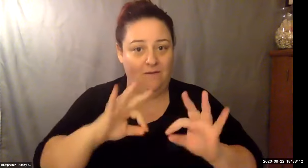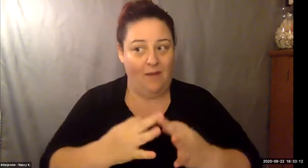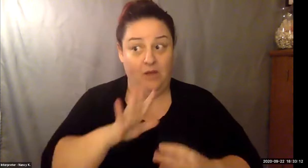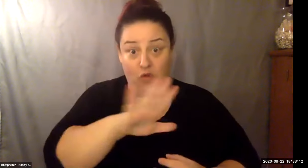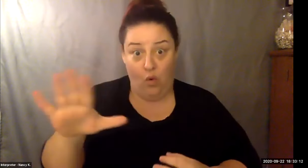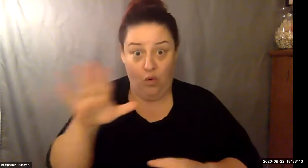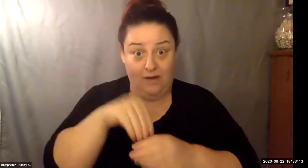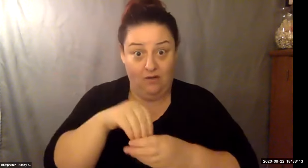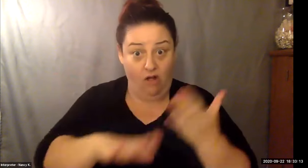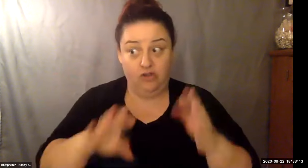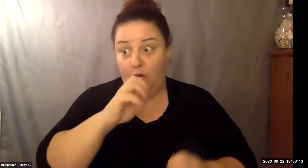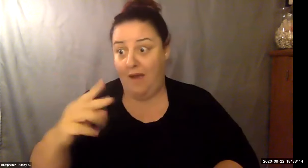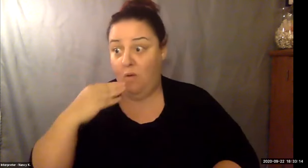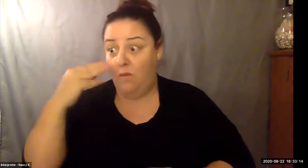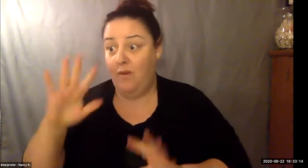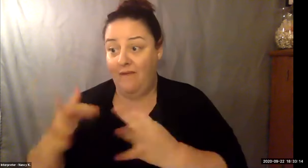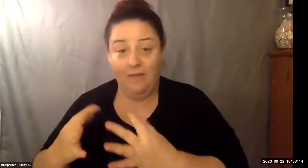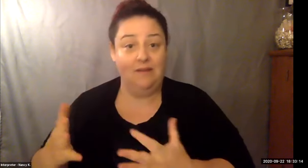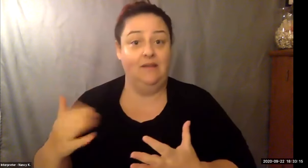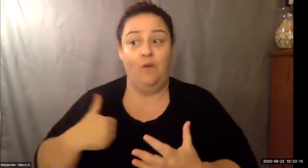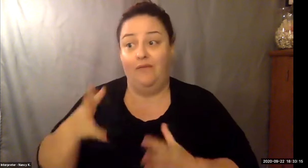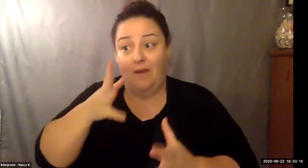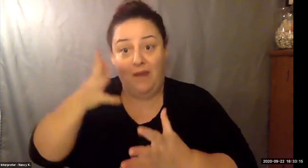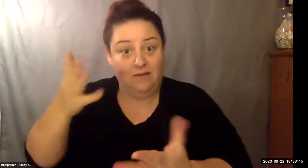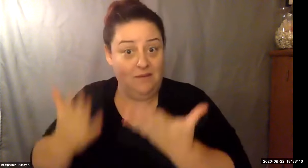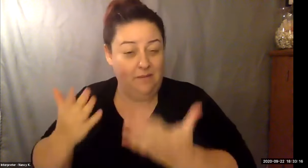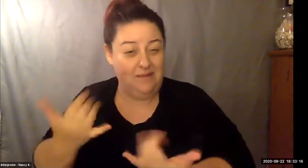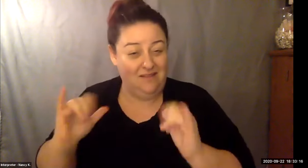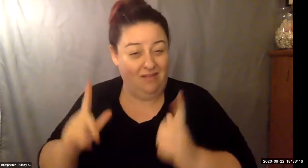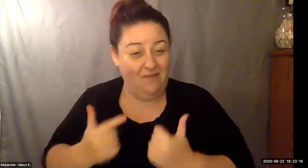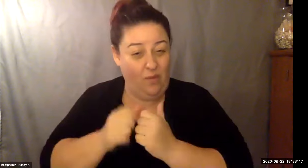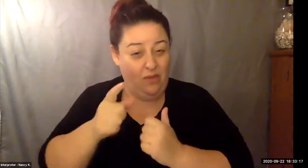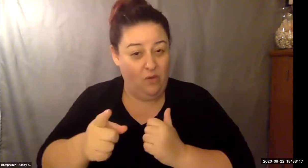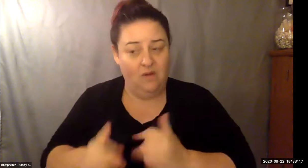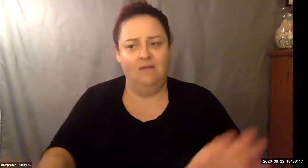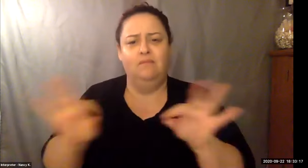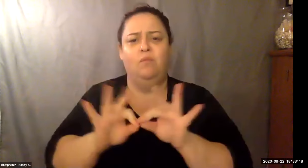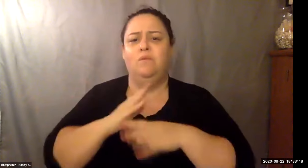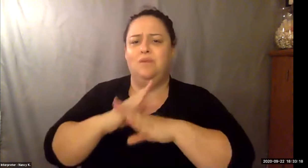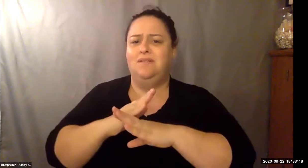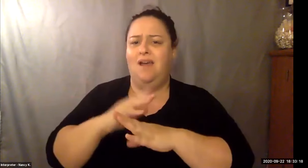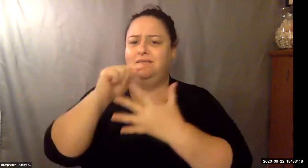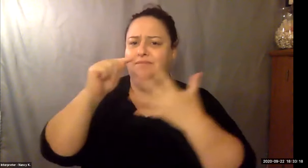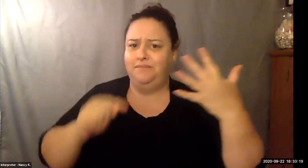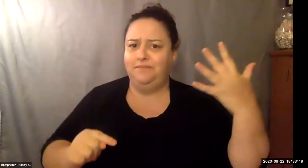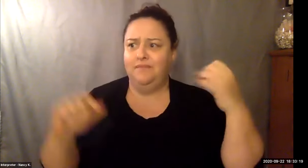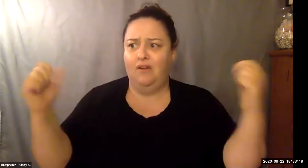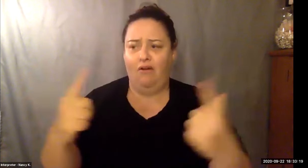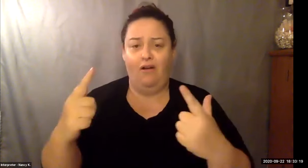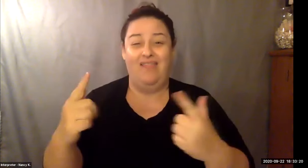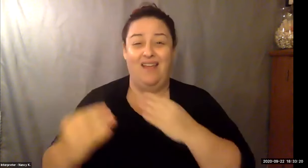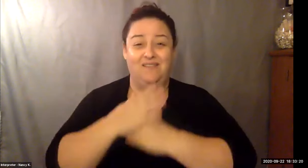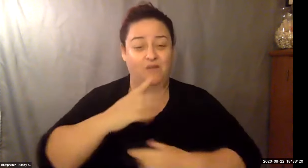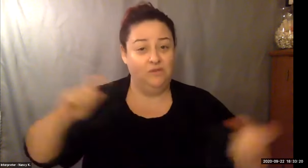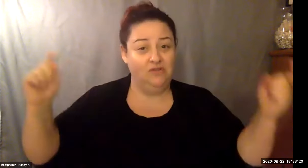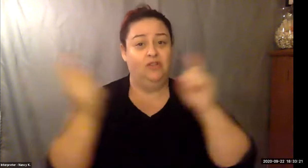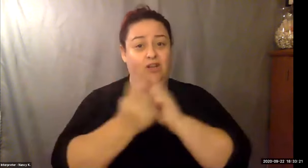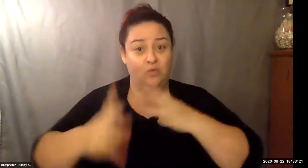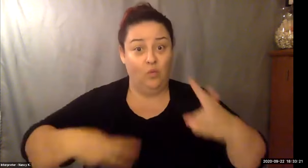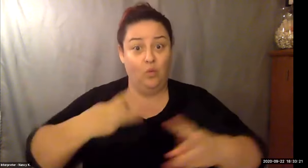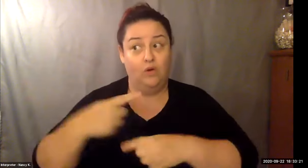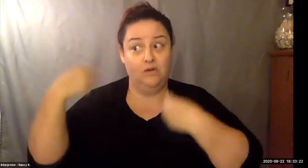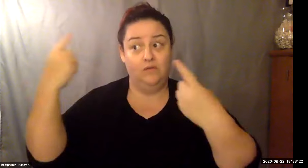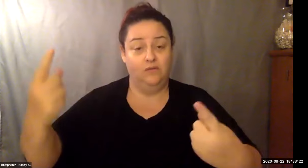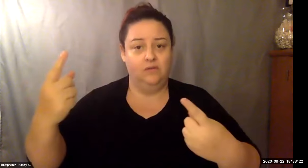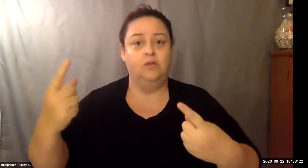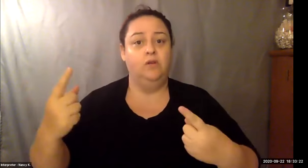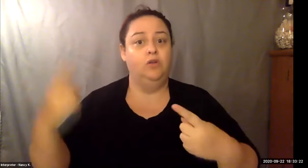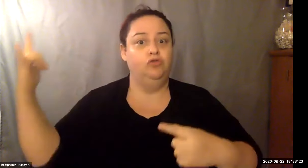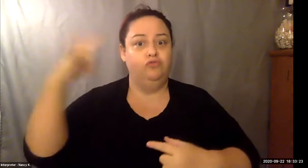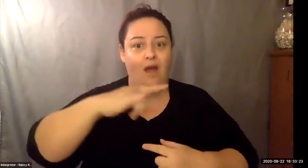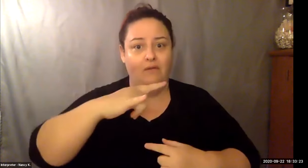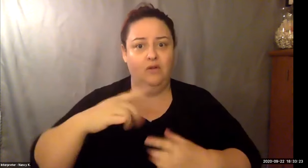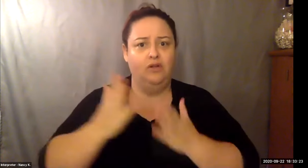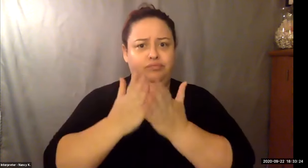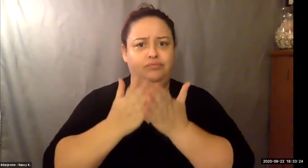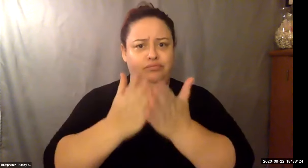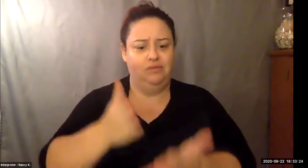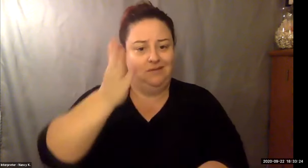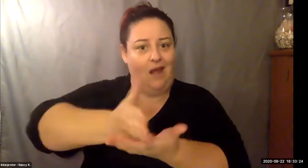Keith Wolling: There's probably over 15,000 members globally over 200 clubs globally. Actually, the database is over 14,000 members and continues to grow. Obviously it's building relationships and lifelong